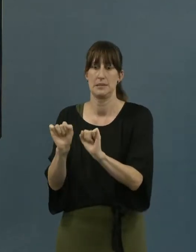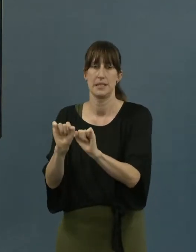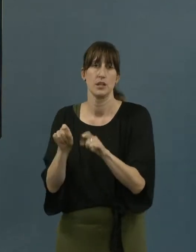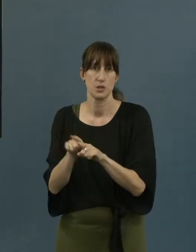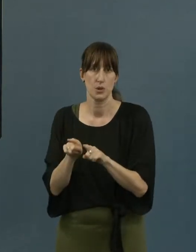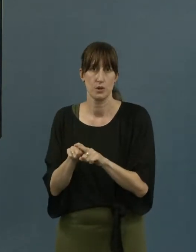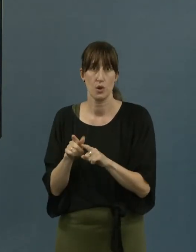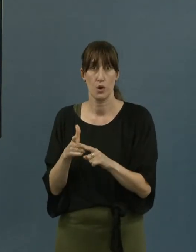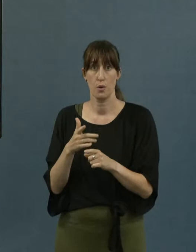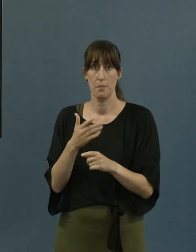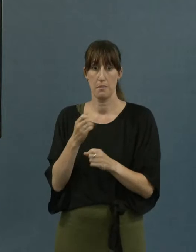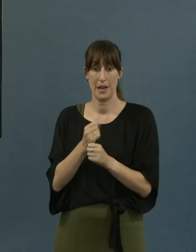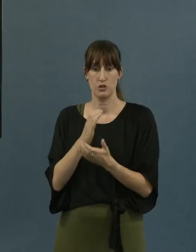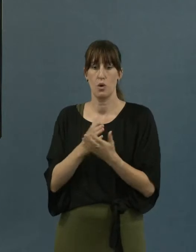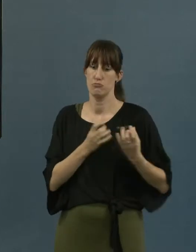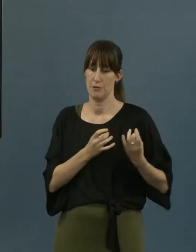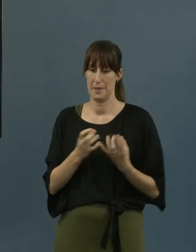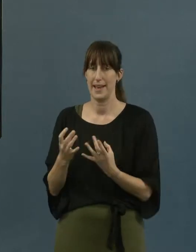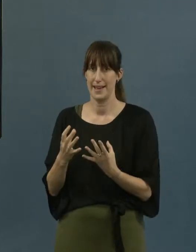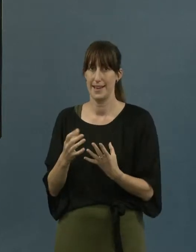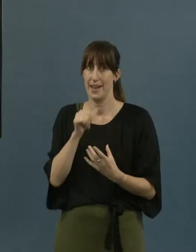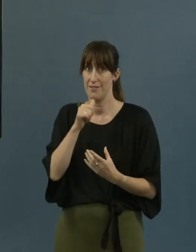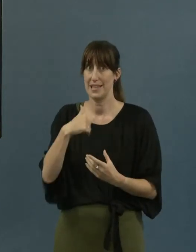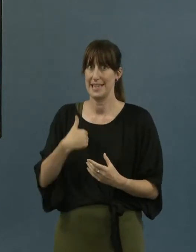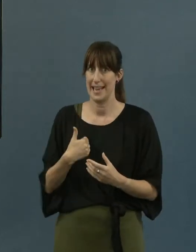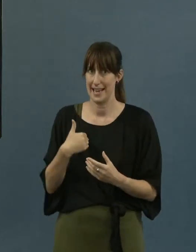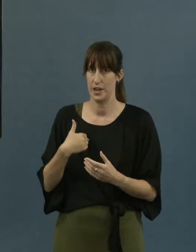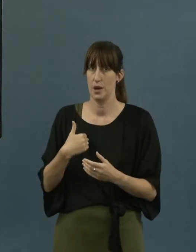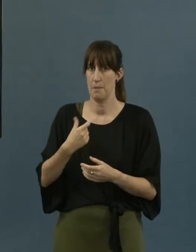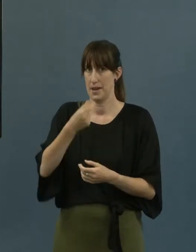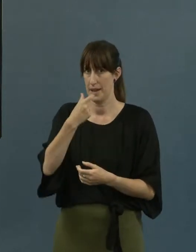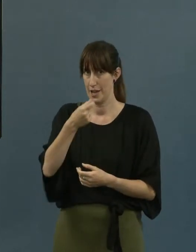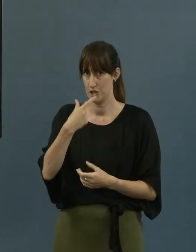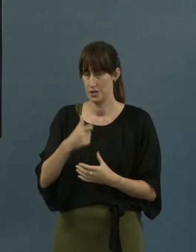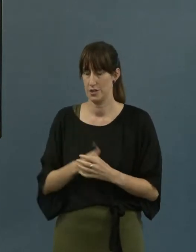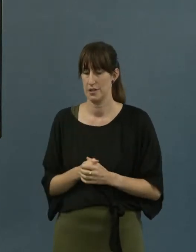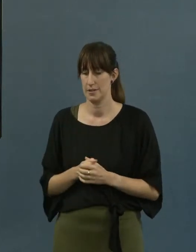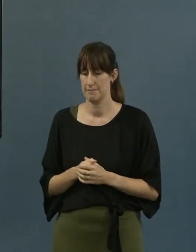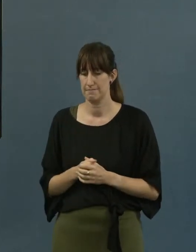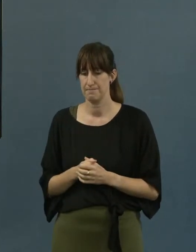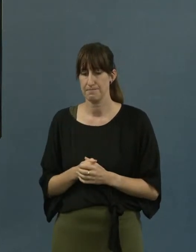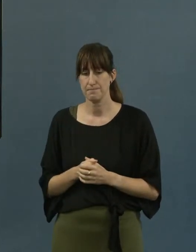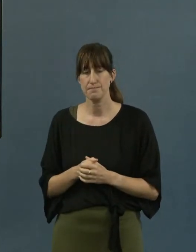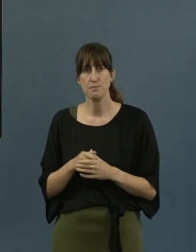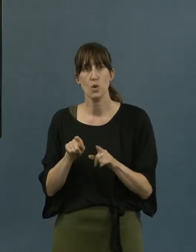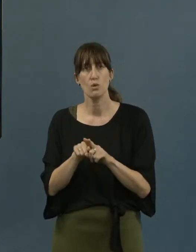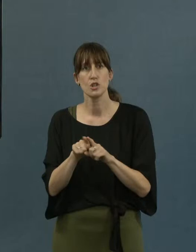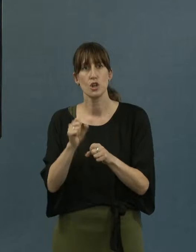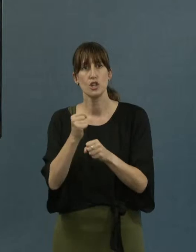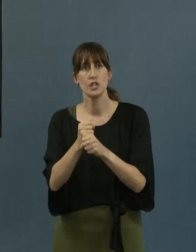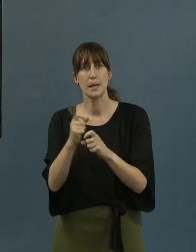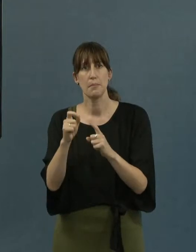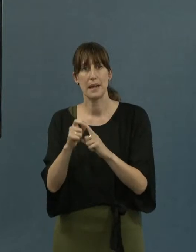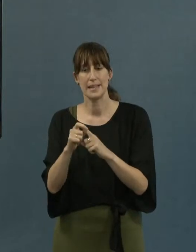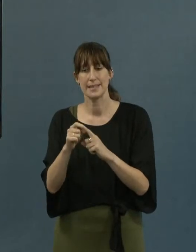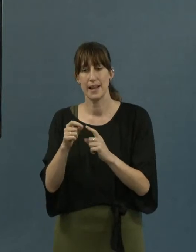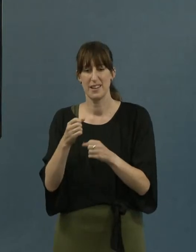ensure that you have what you need. Another request that we